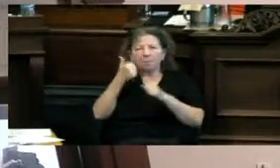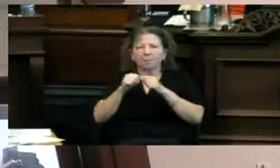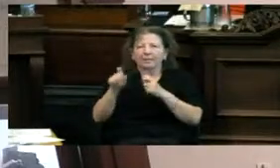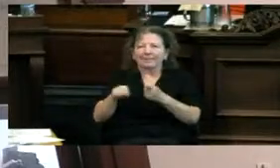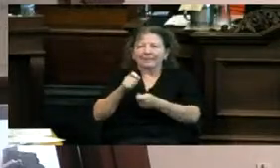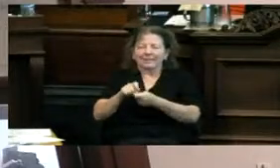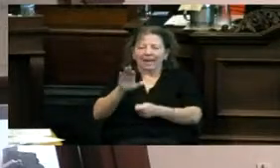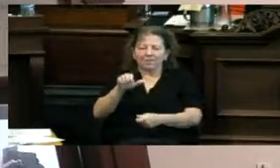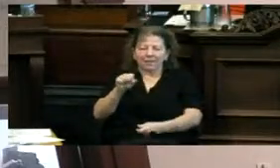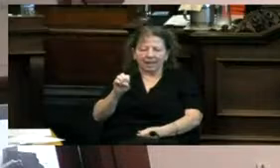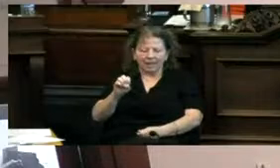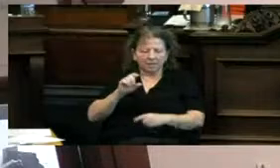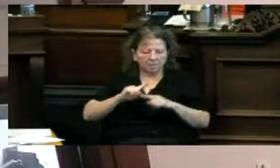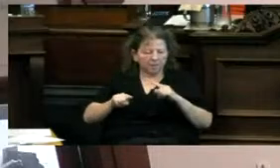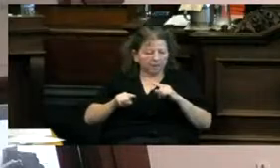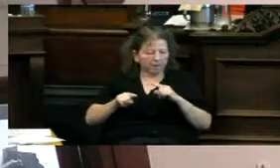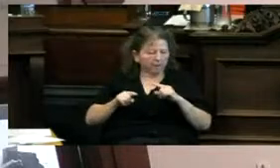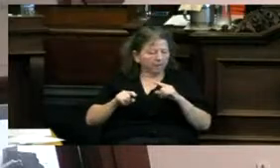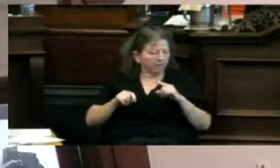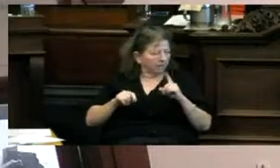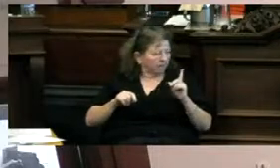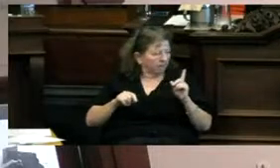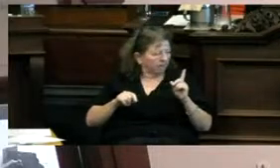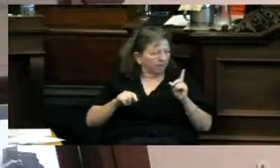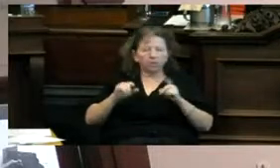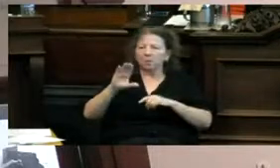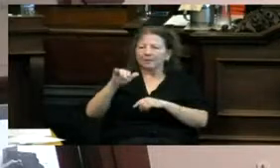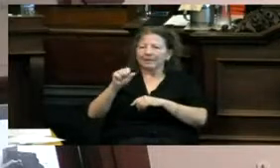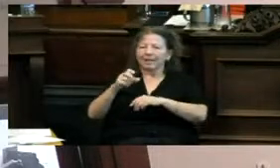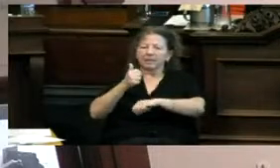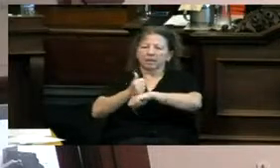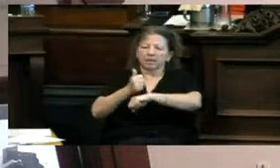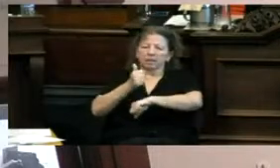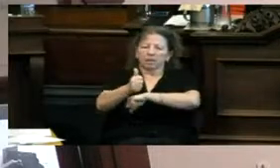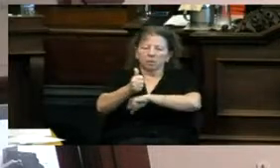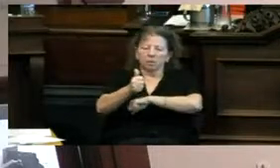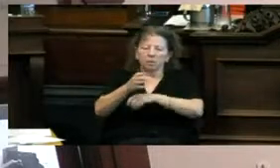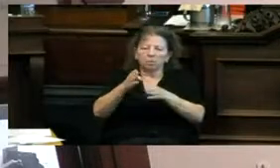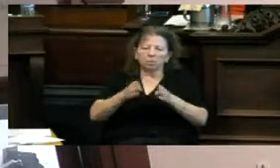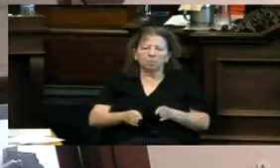Simmons I can't remember the